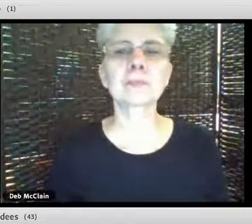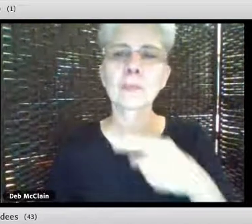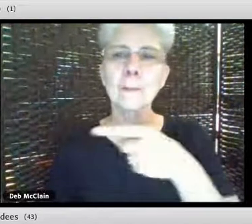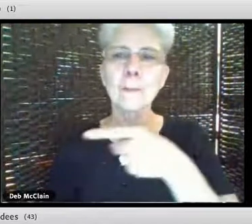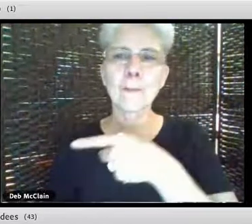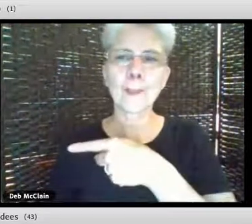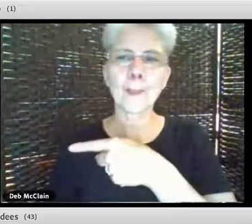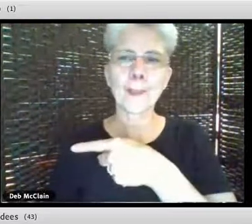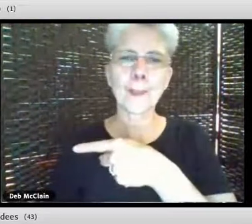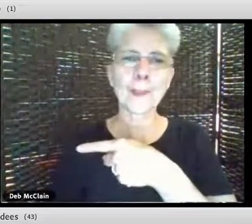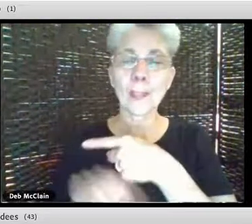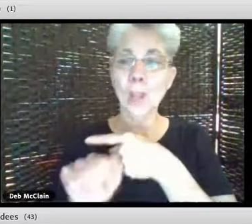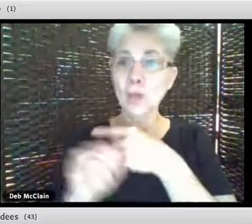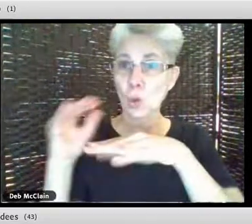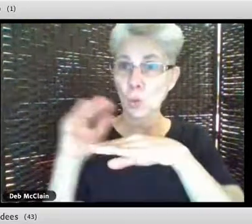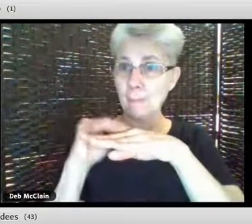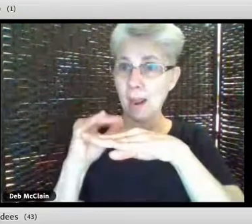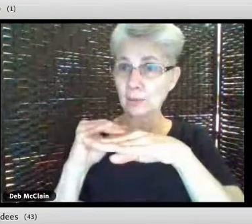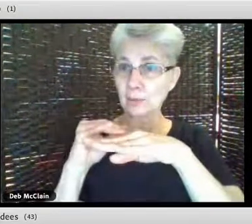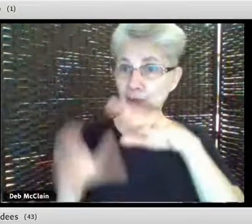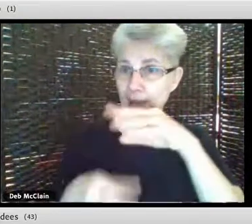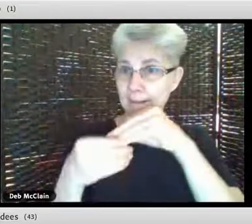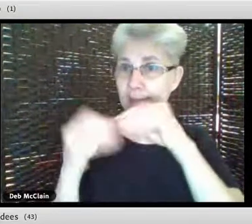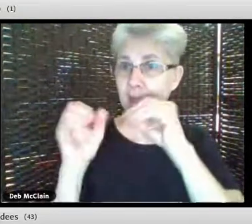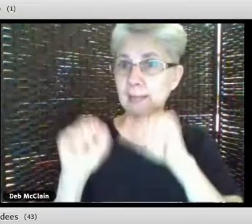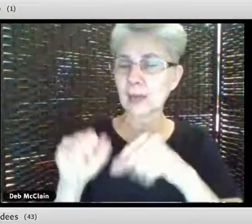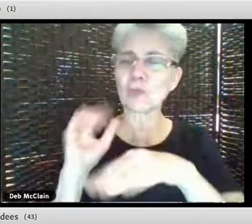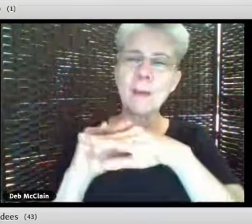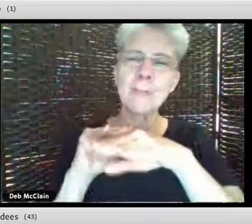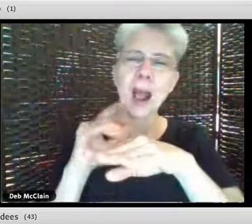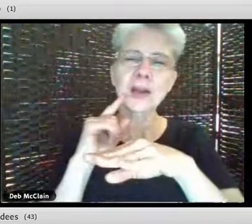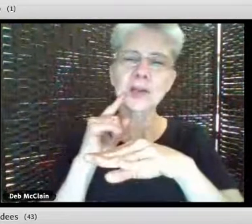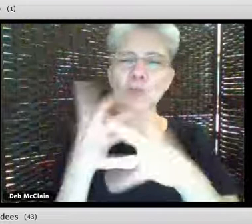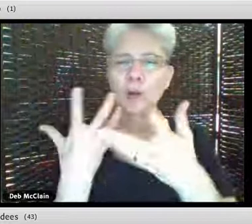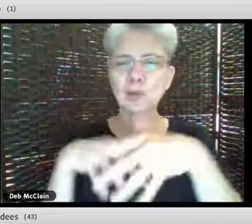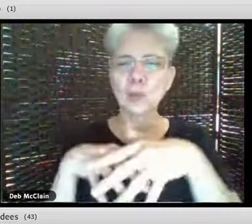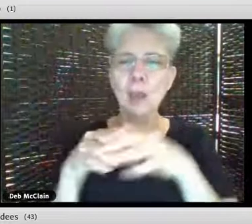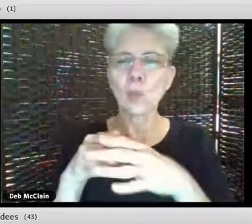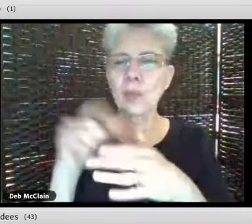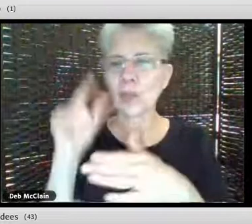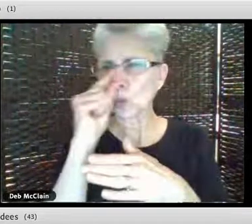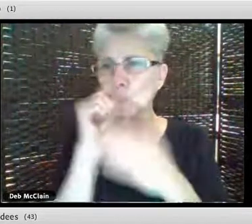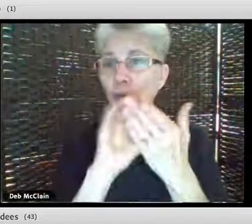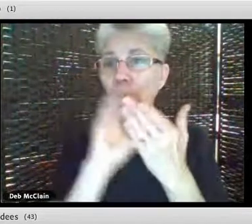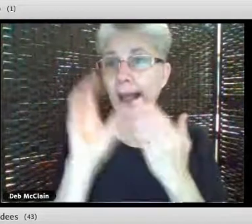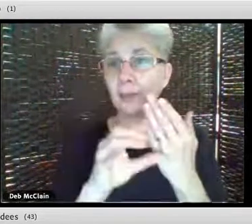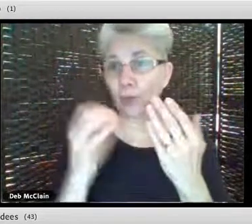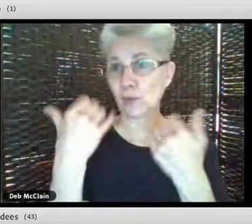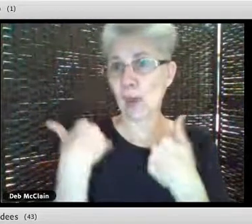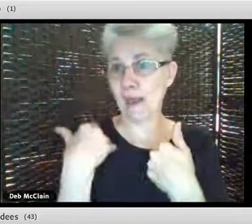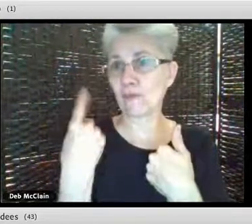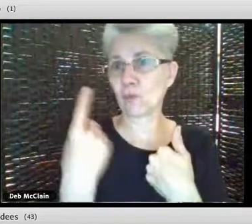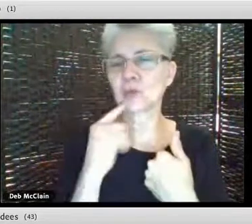so I want to show you real quickly how to add a new note. Okay? You can also do reminders, and the reminders will integrate